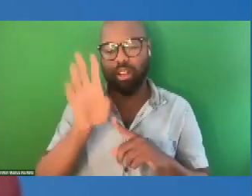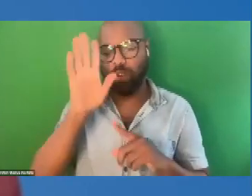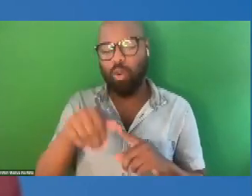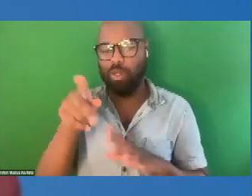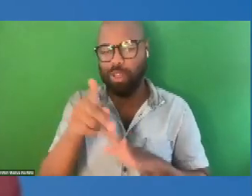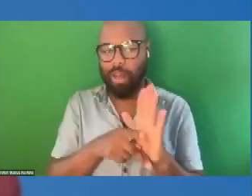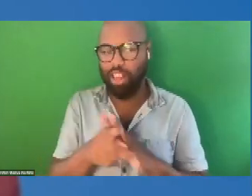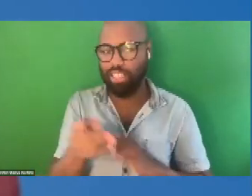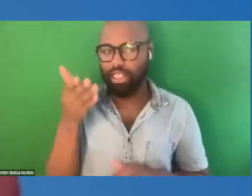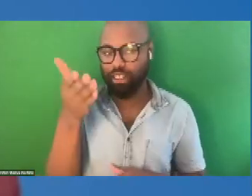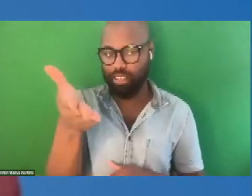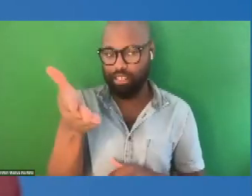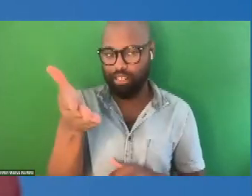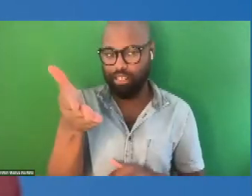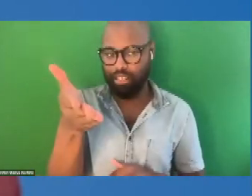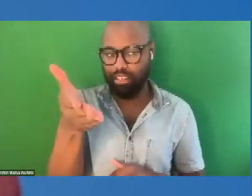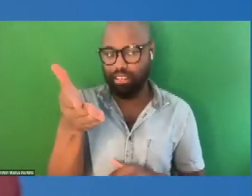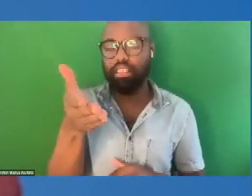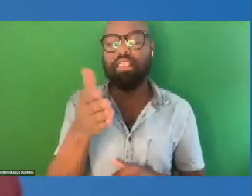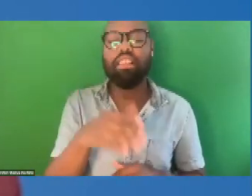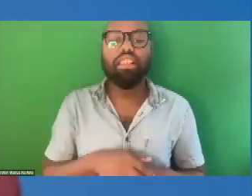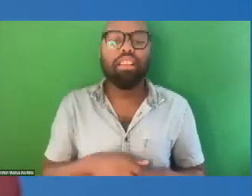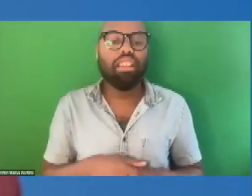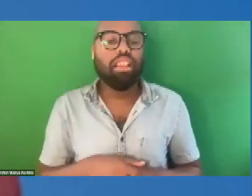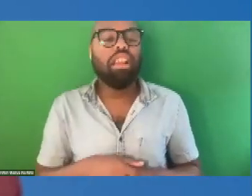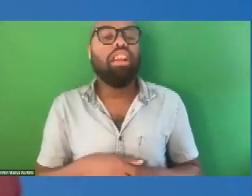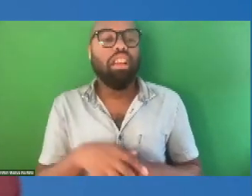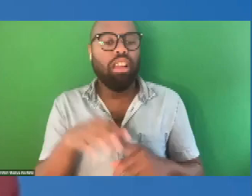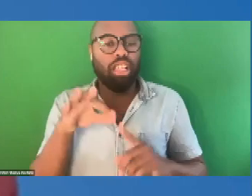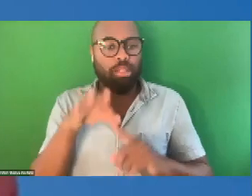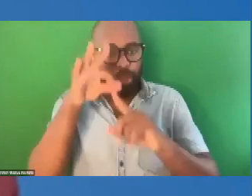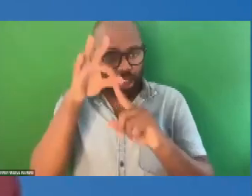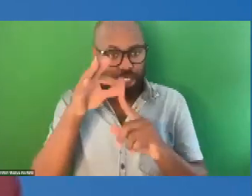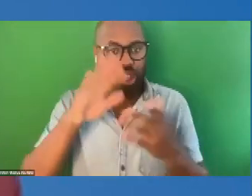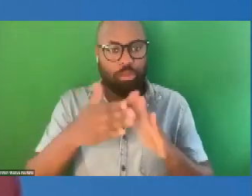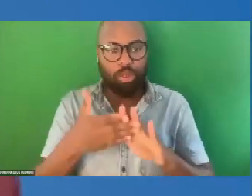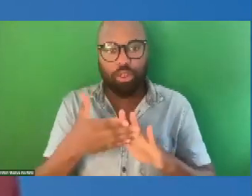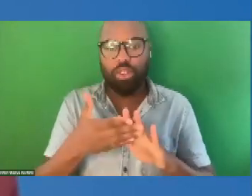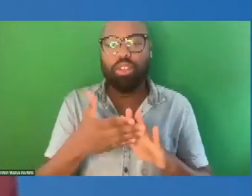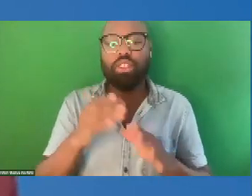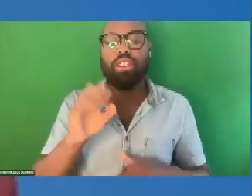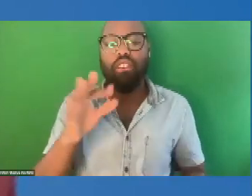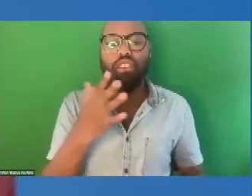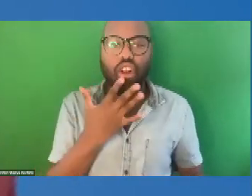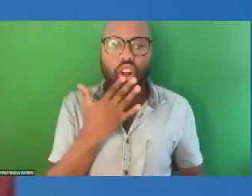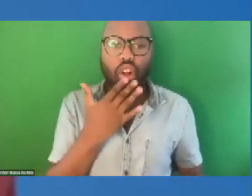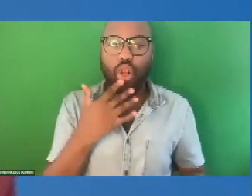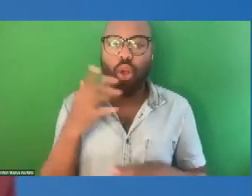And especially communities of color who are used to programs that are